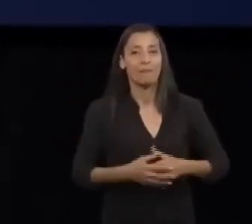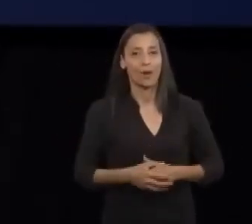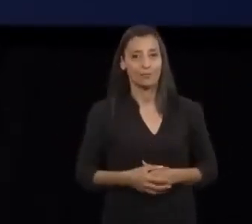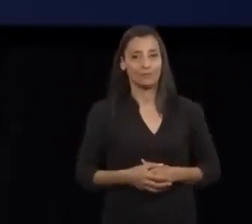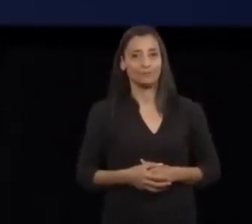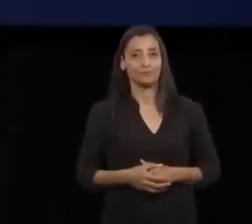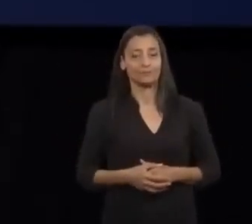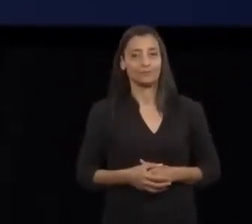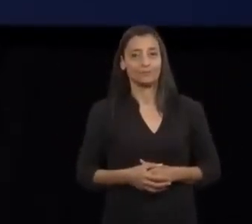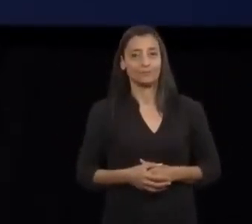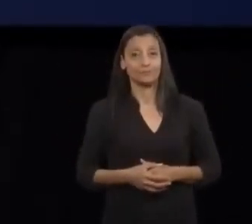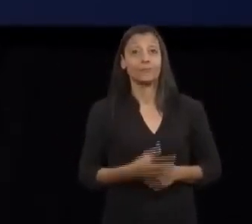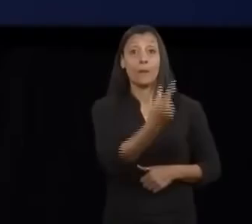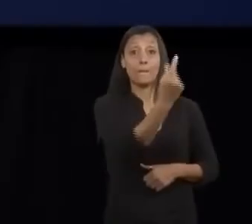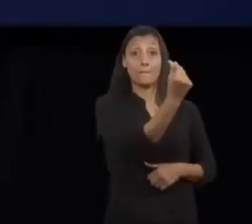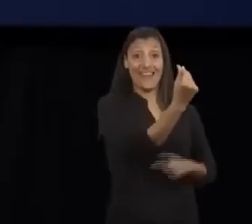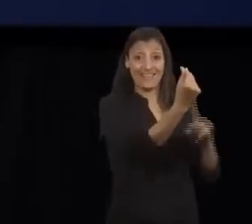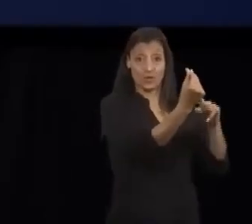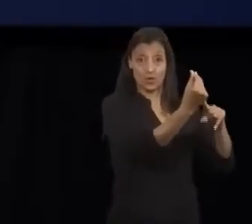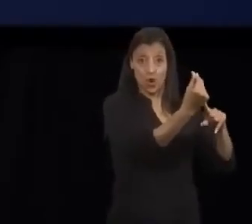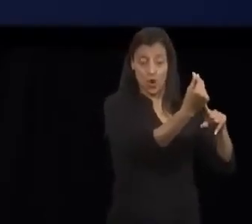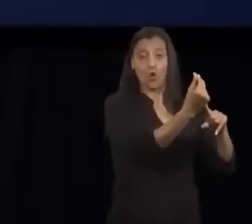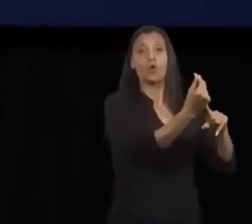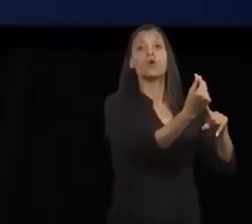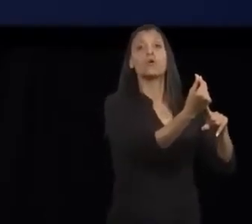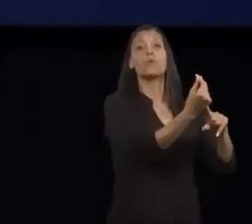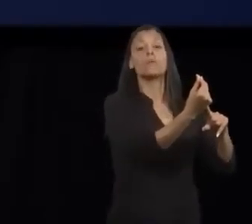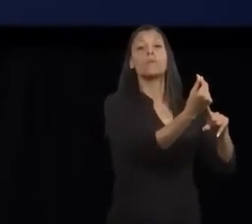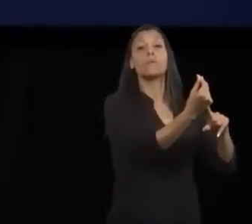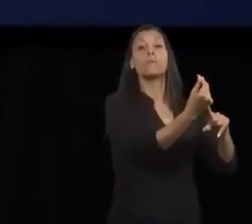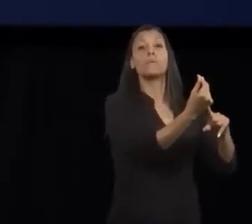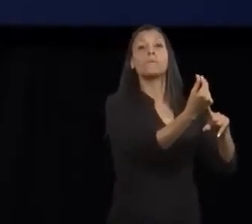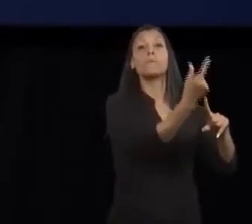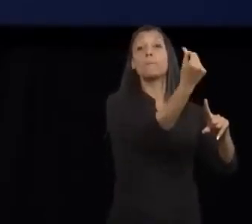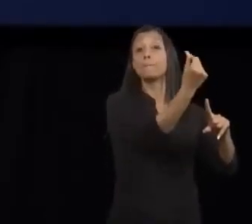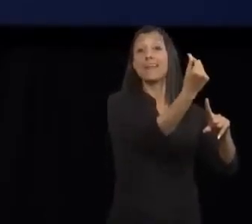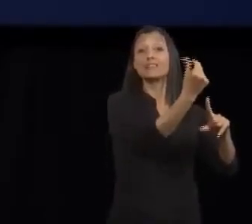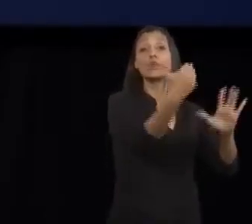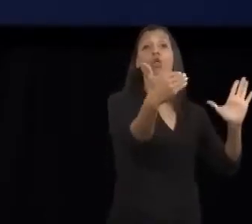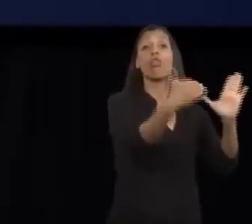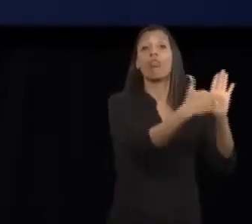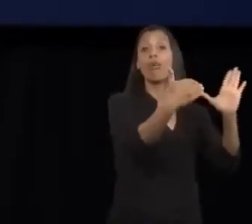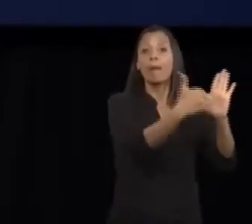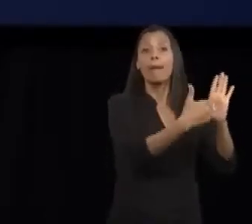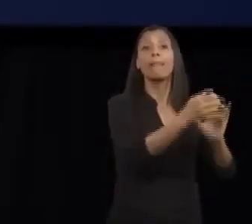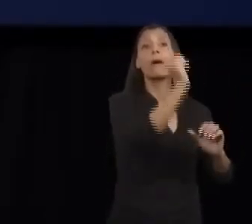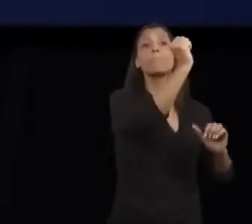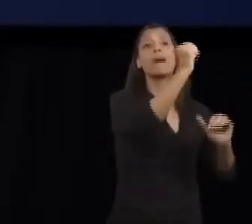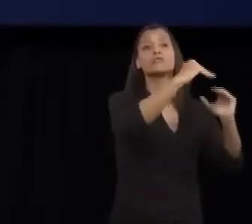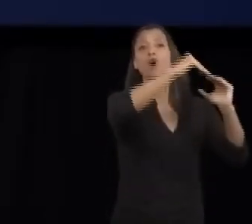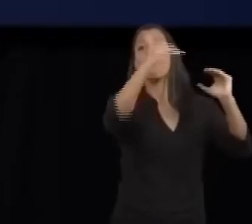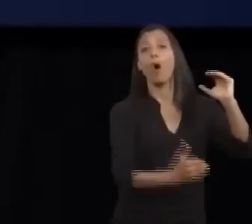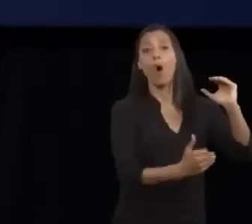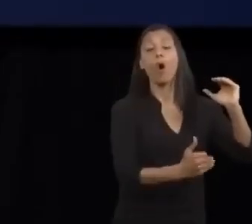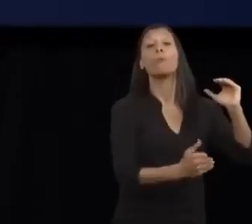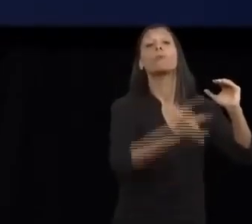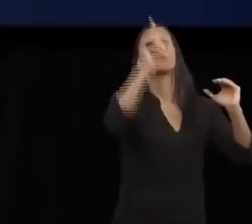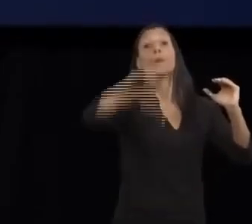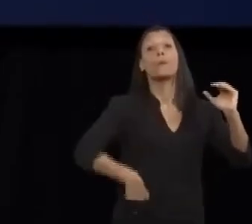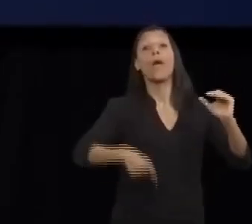the transfer to devaluation prices. Something like, if you wanted,